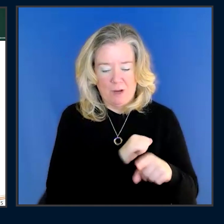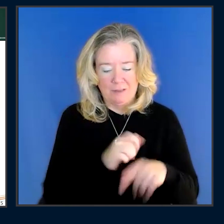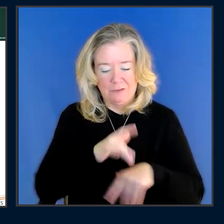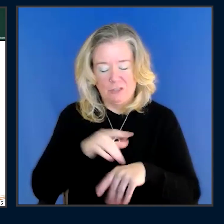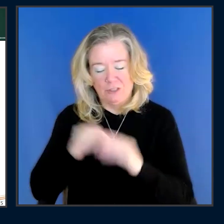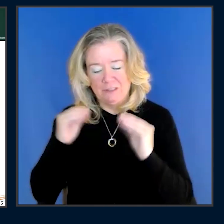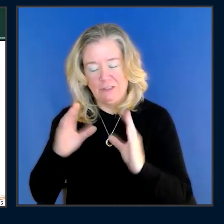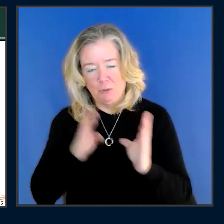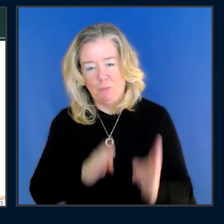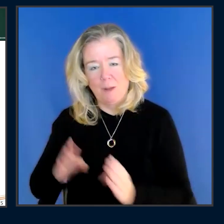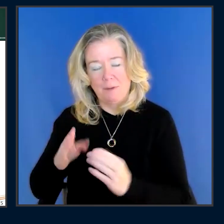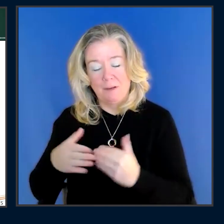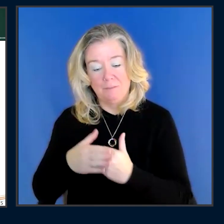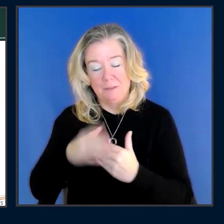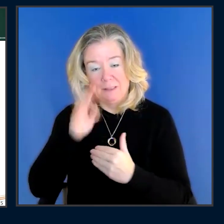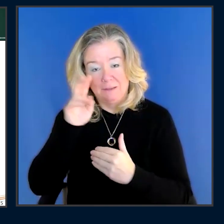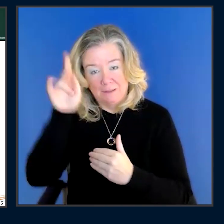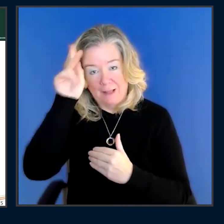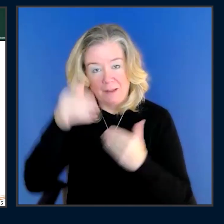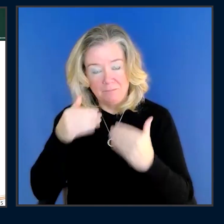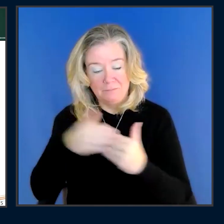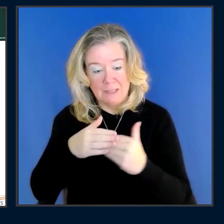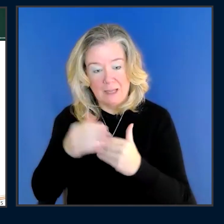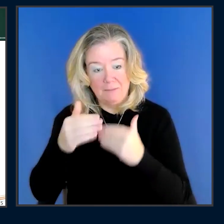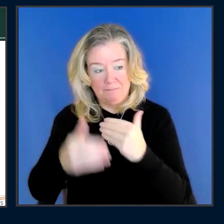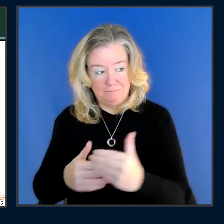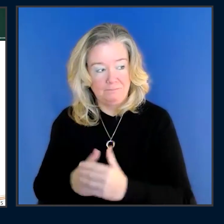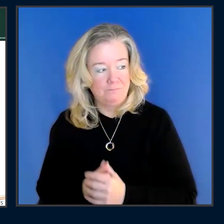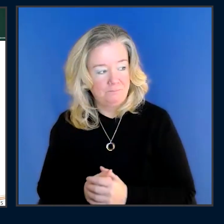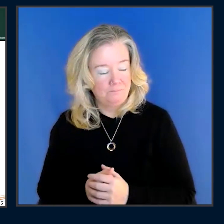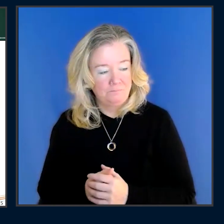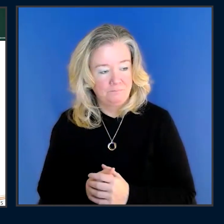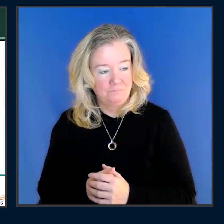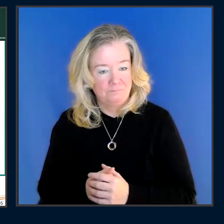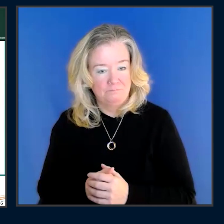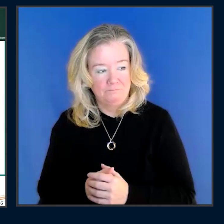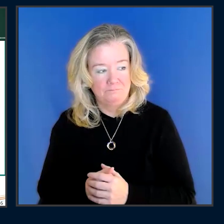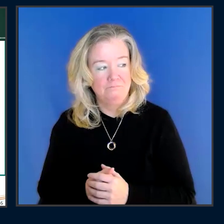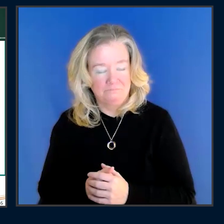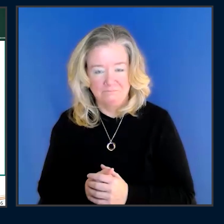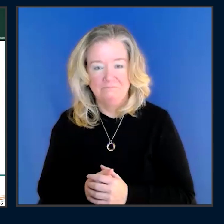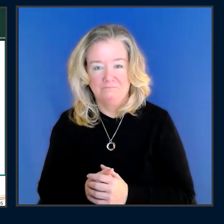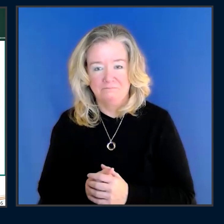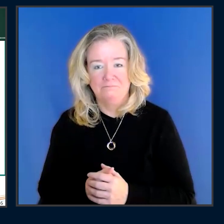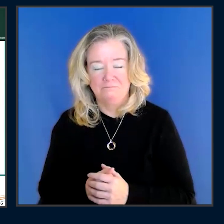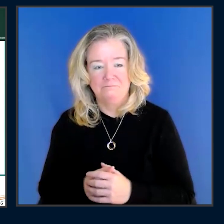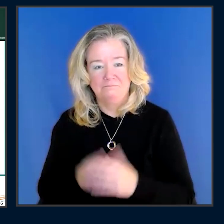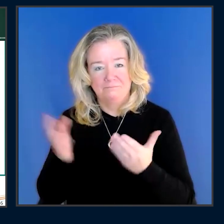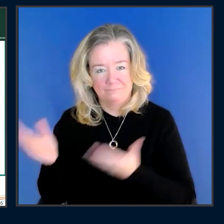And, Kelly, you can forward the slide.